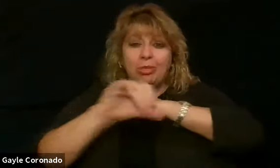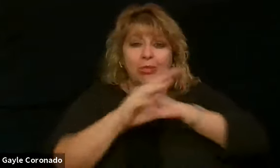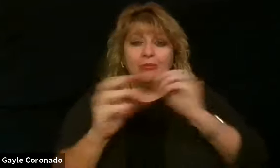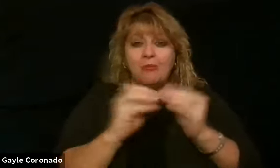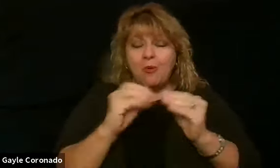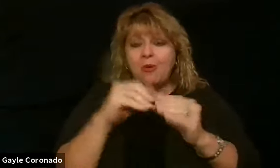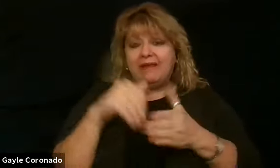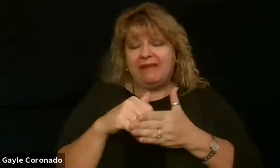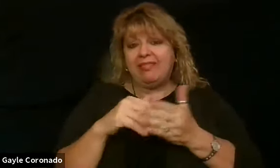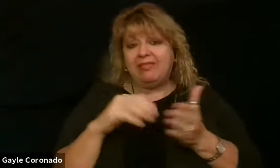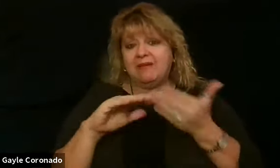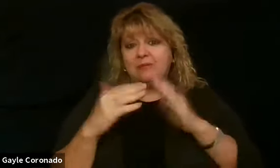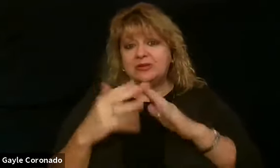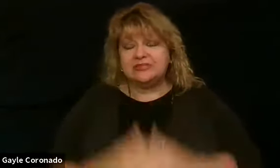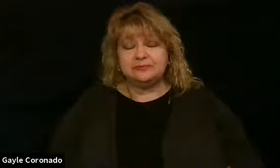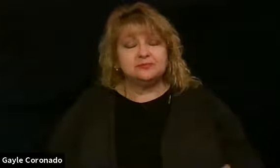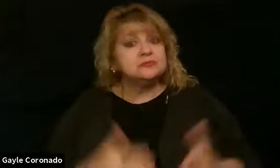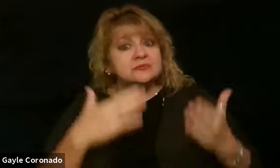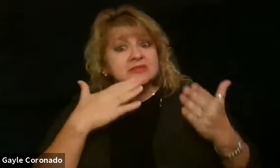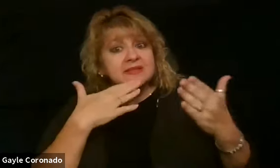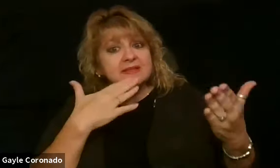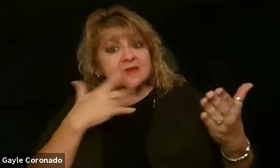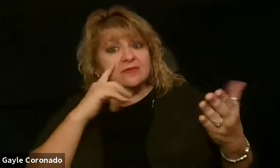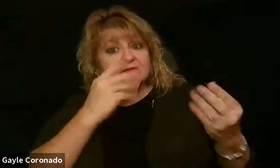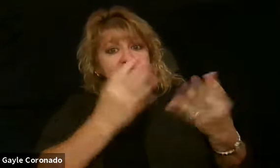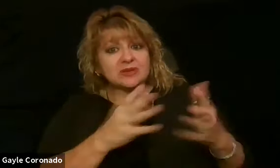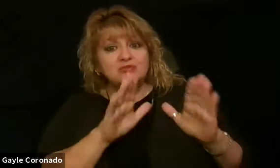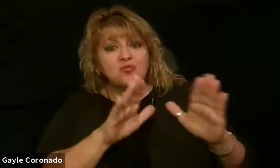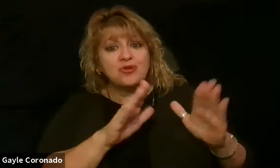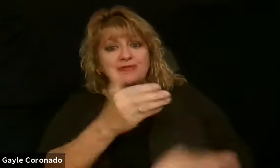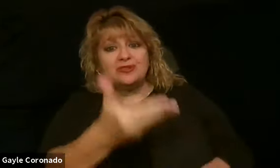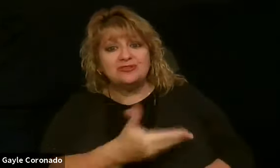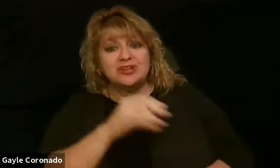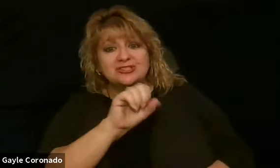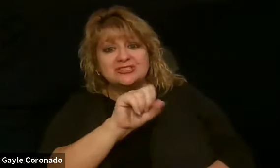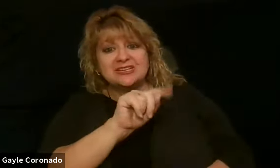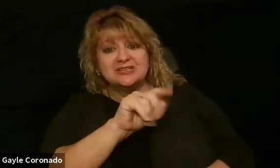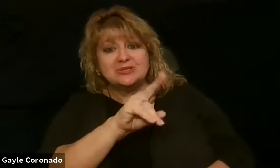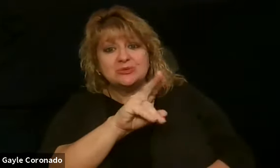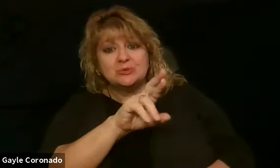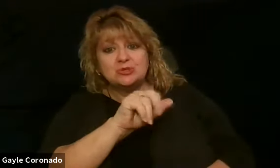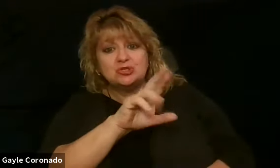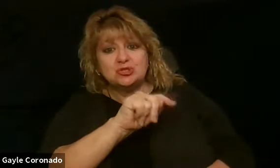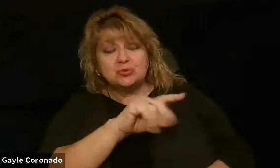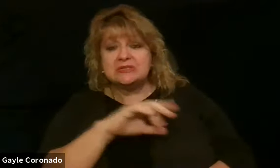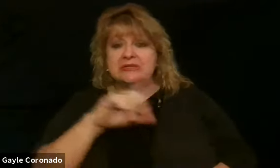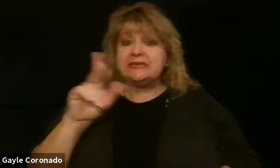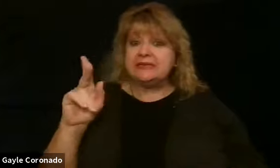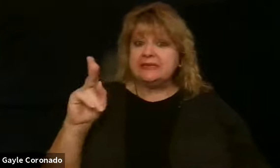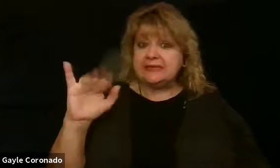Well, thank you for that information and wonderful introduction Stuart. Kim, would you like to introduce yourself.